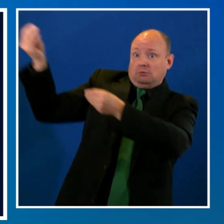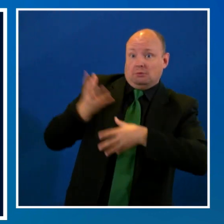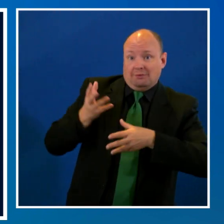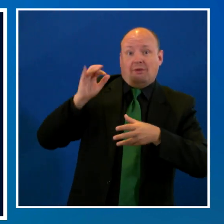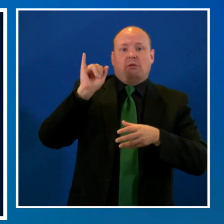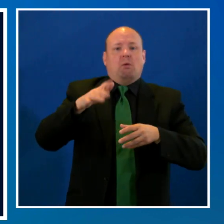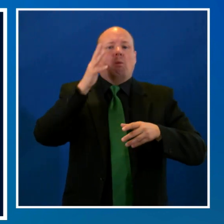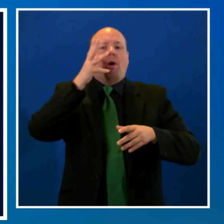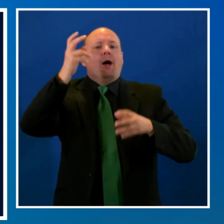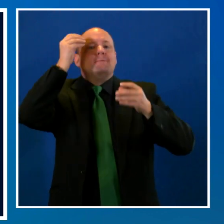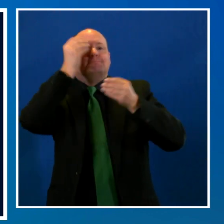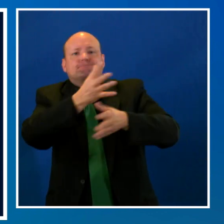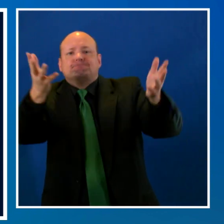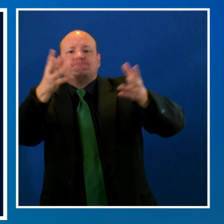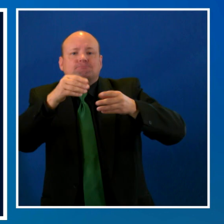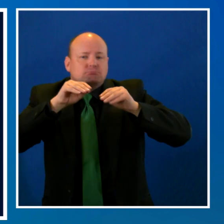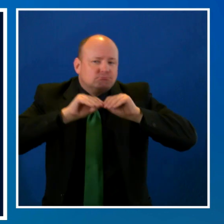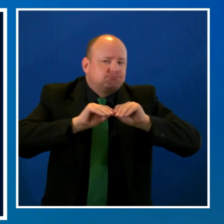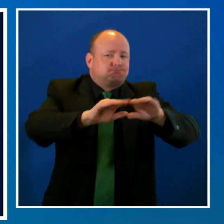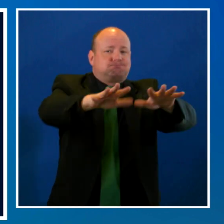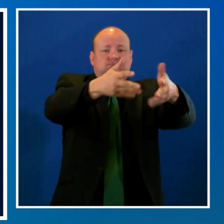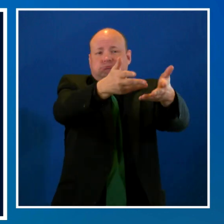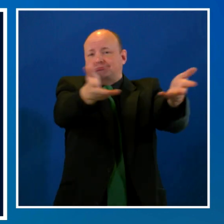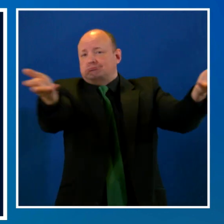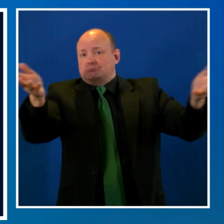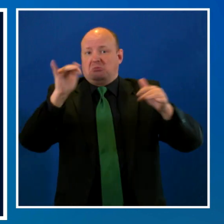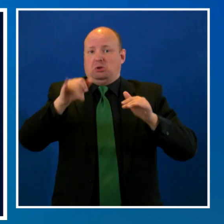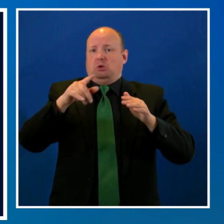significant decline of the activity of the virus.